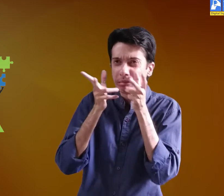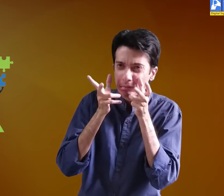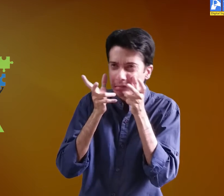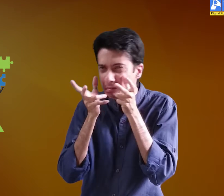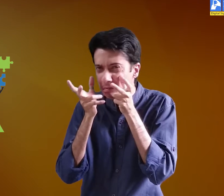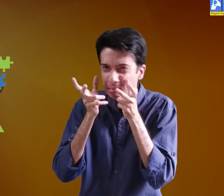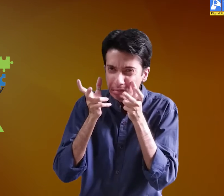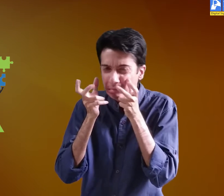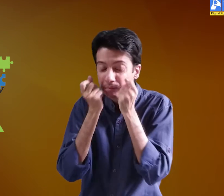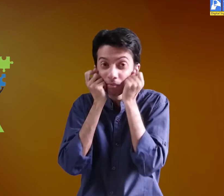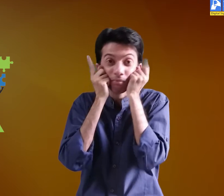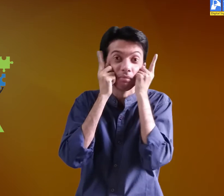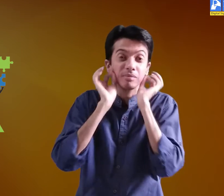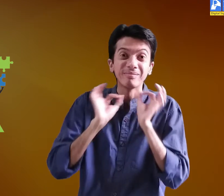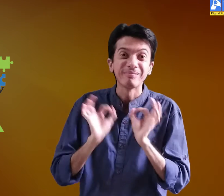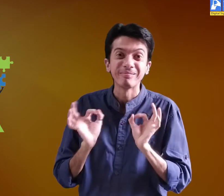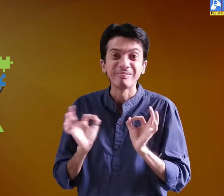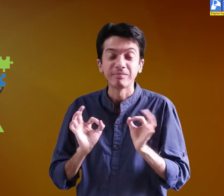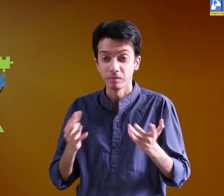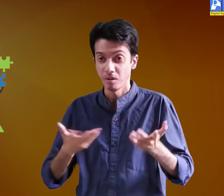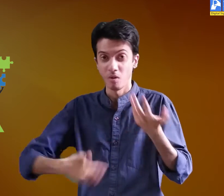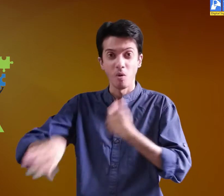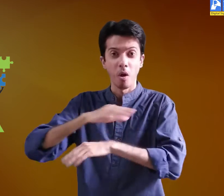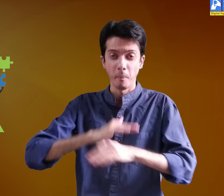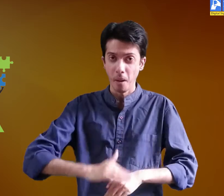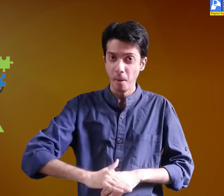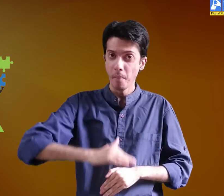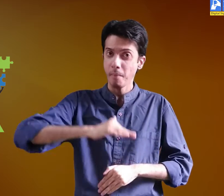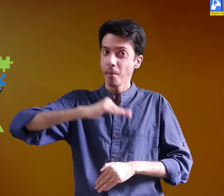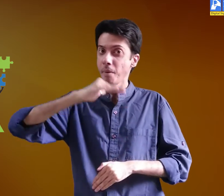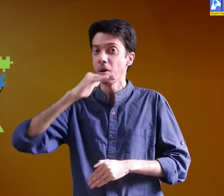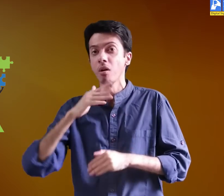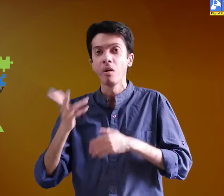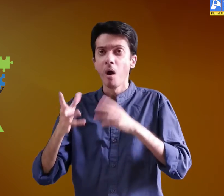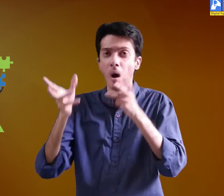movements but it is complicated for a small child to lip read and understand what is being spoken